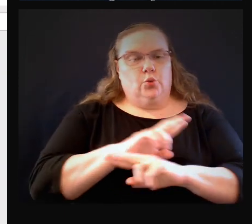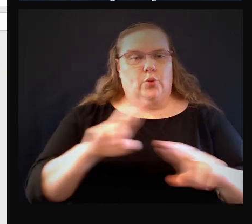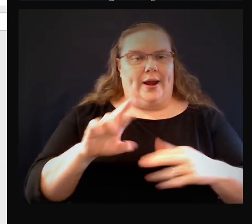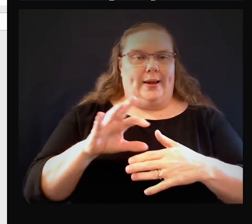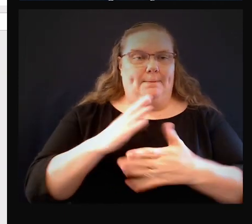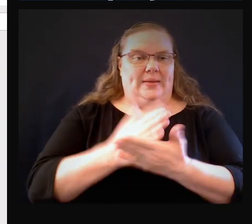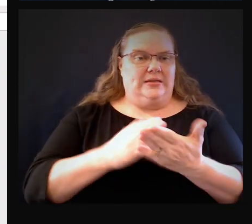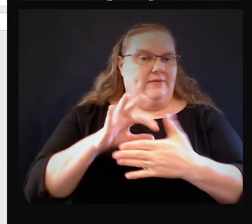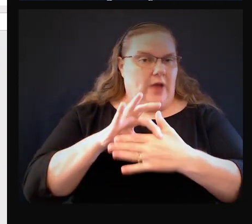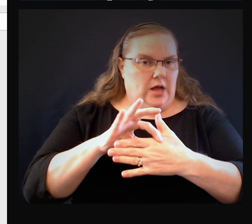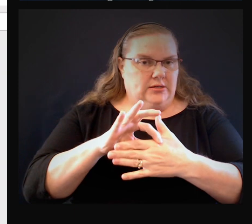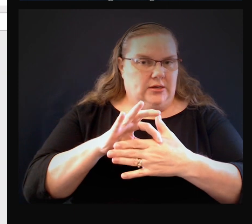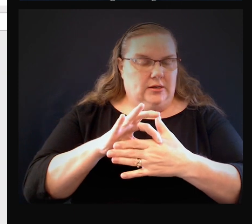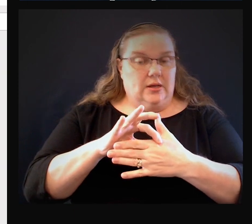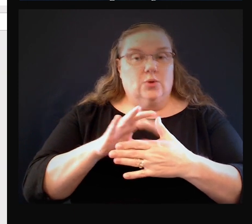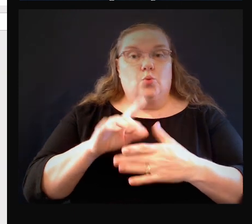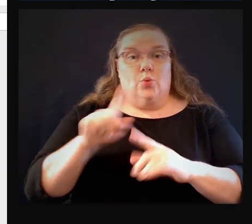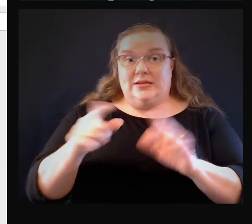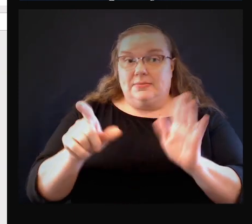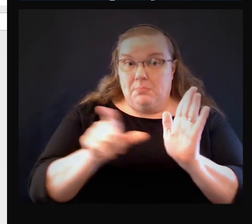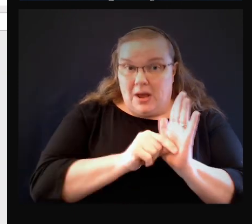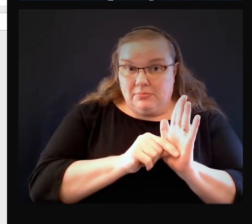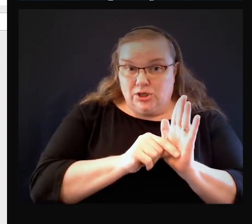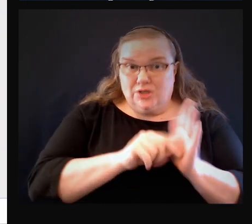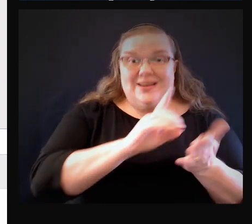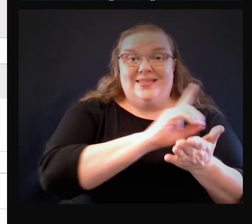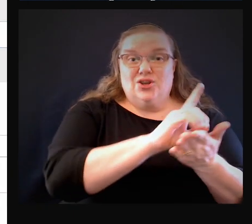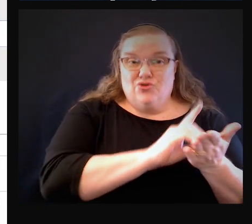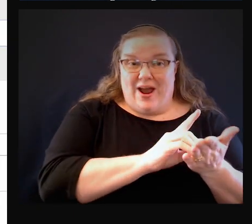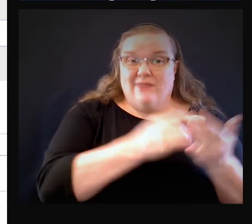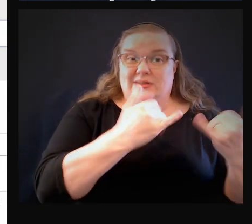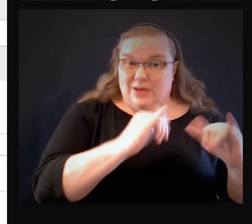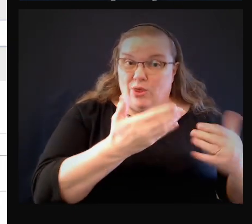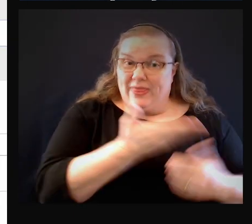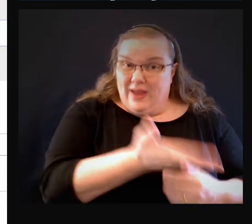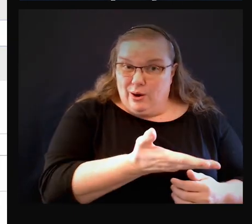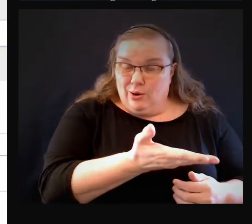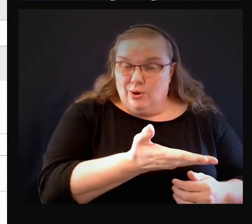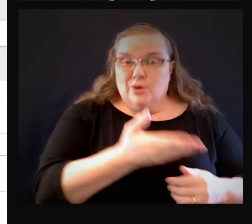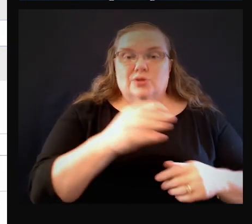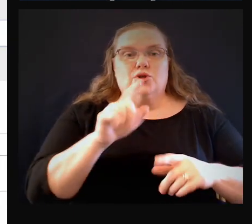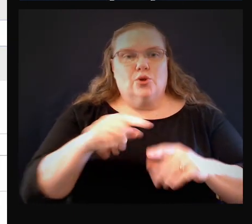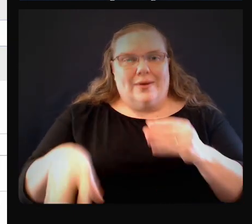When an item is published, the draft item still exists, so creators can continue to iterate on their content